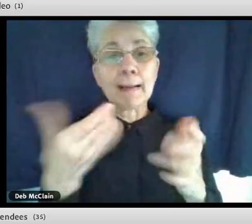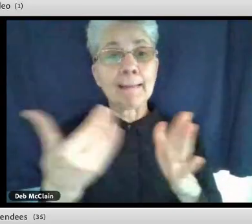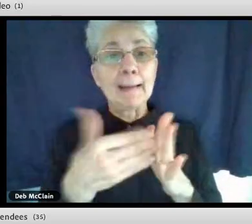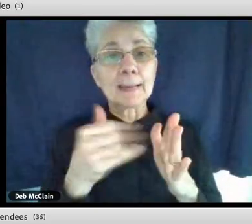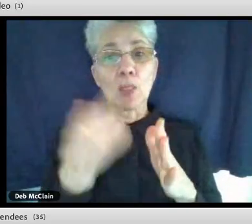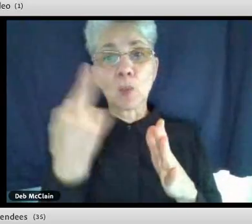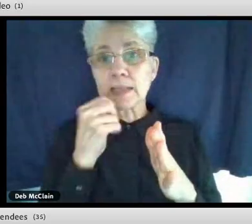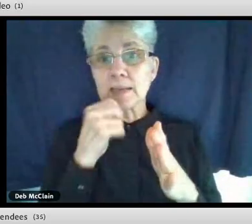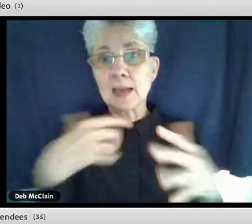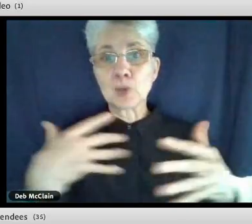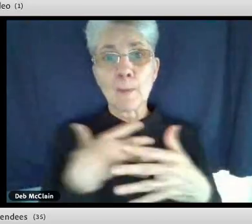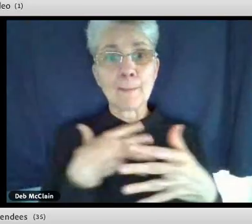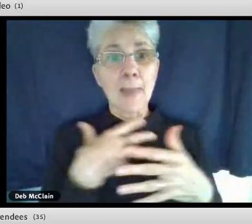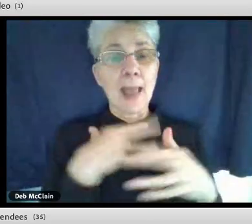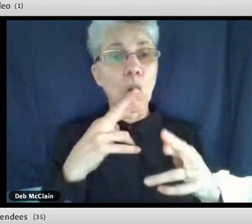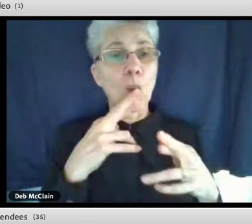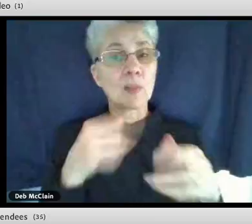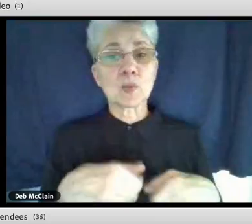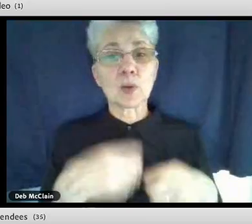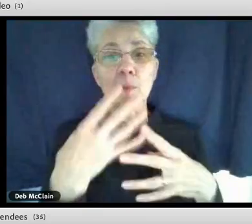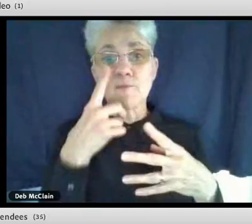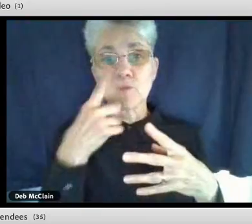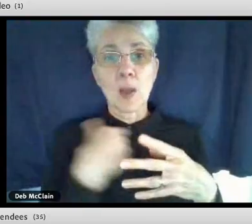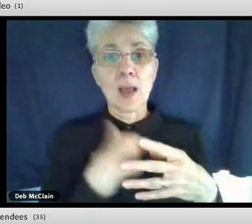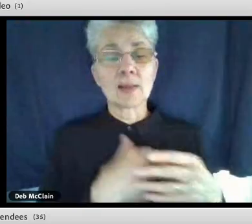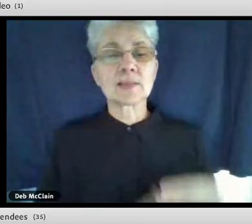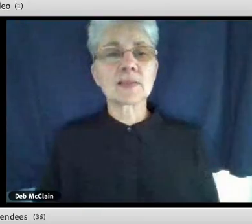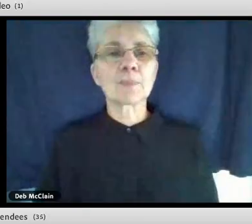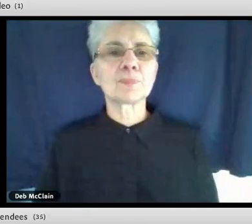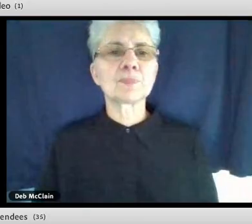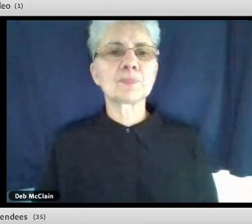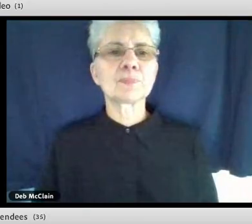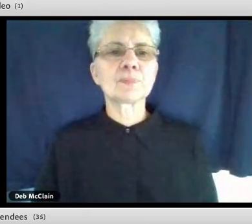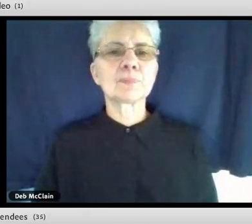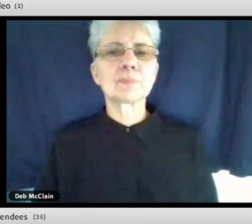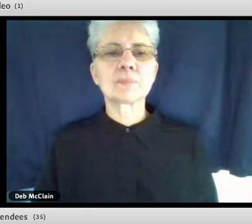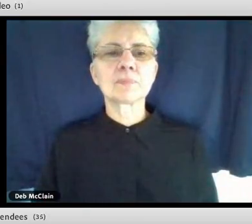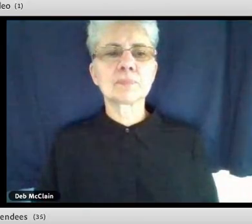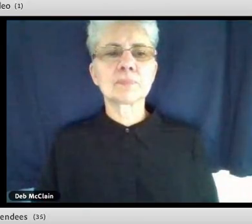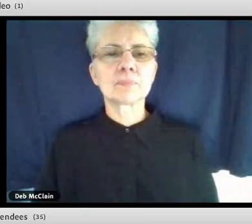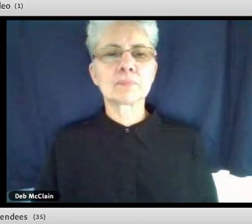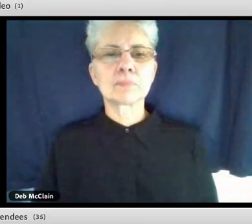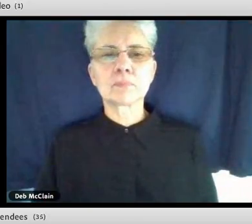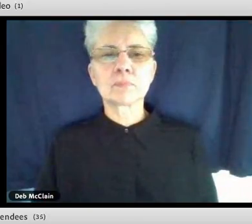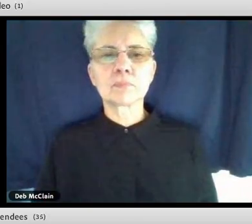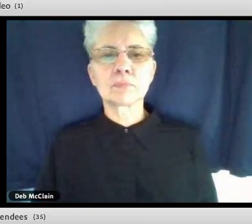Again, another reason not to panic. Hopefully, this will come up for us. Maybe not.